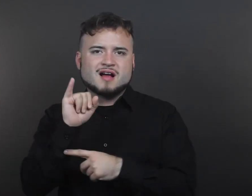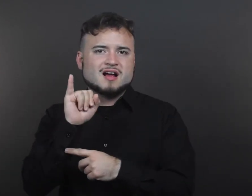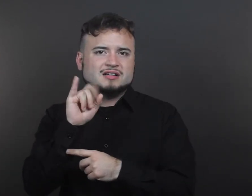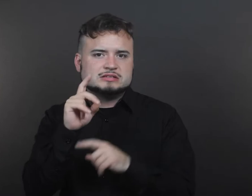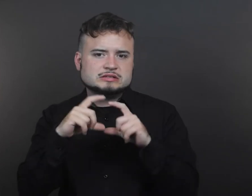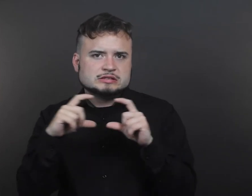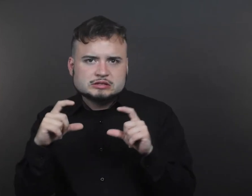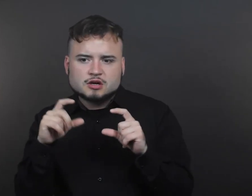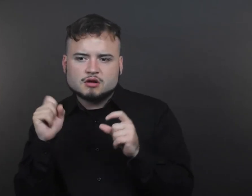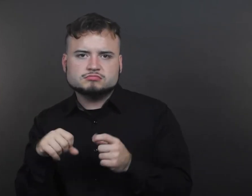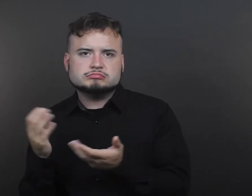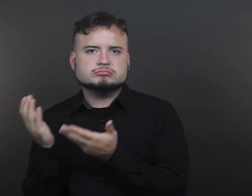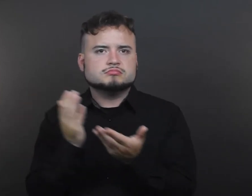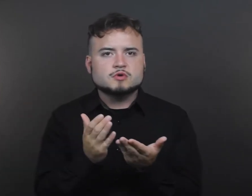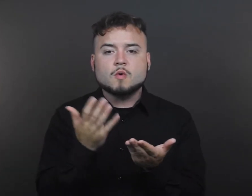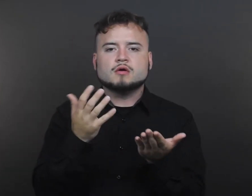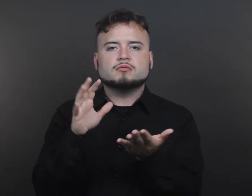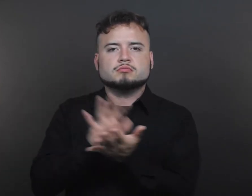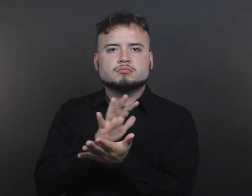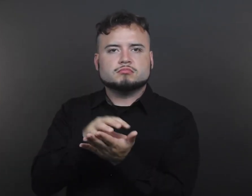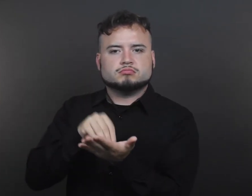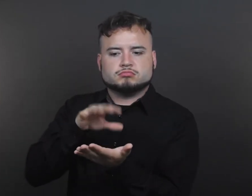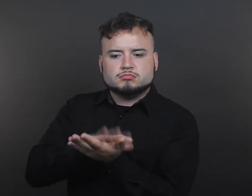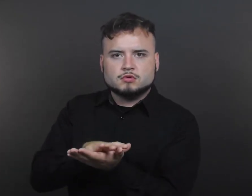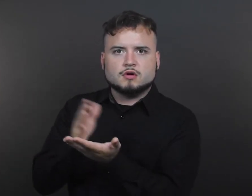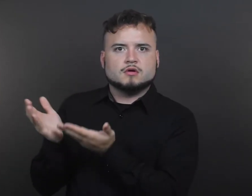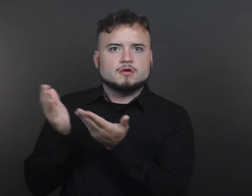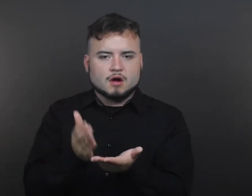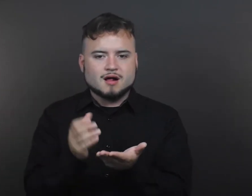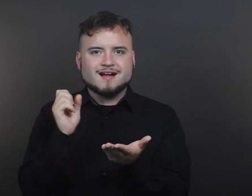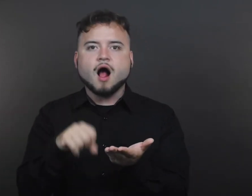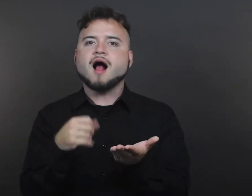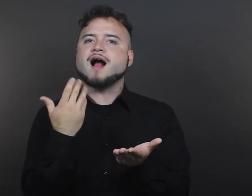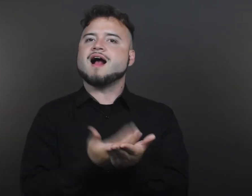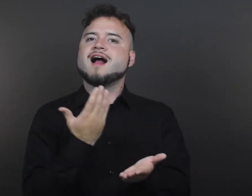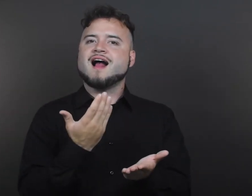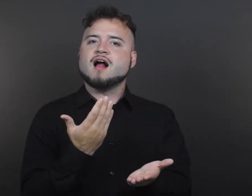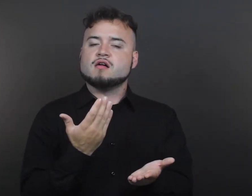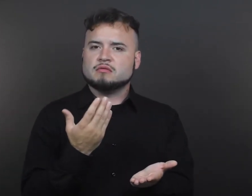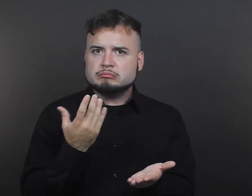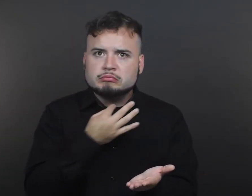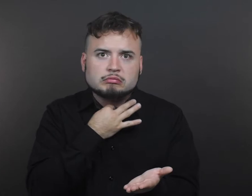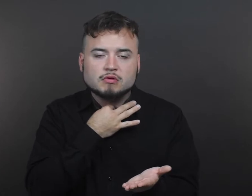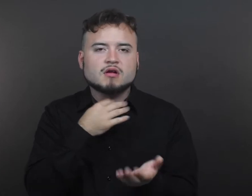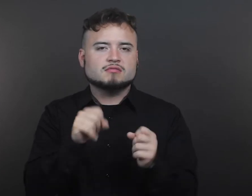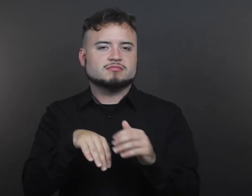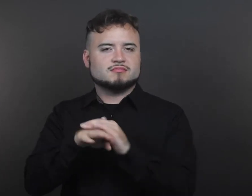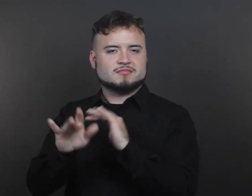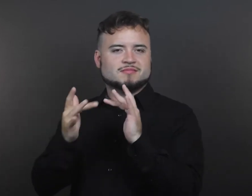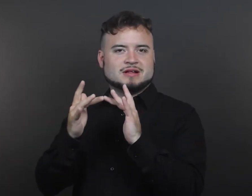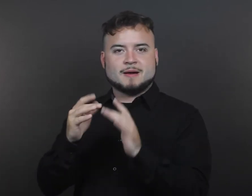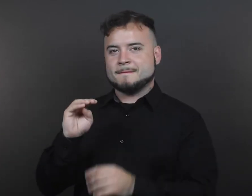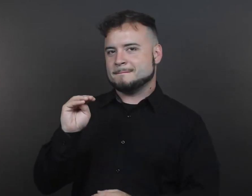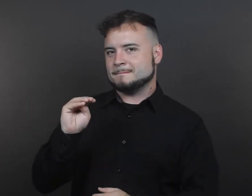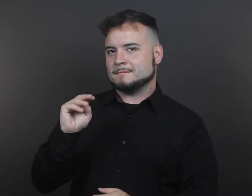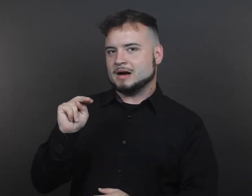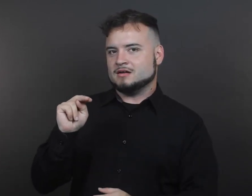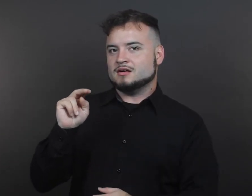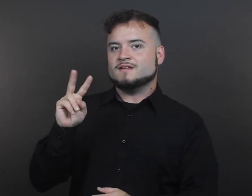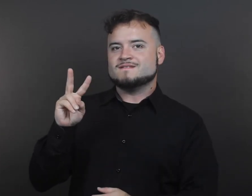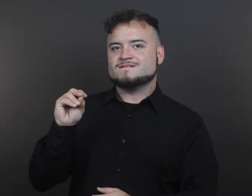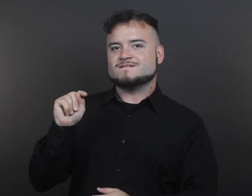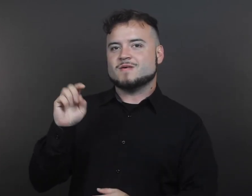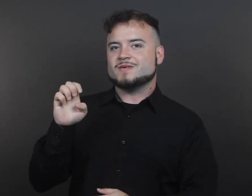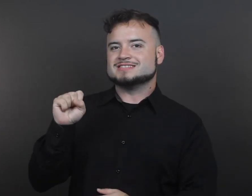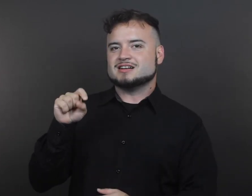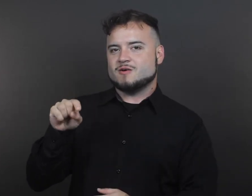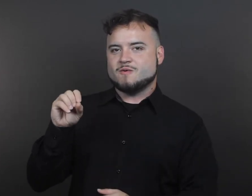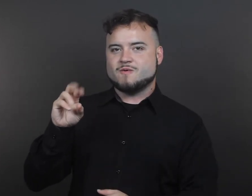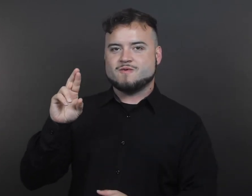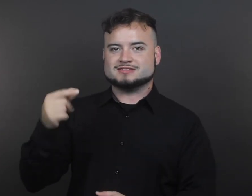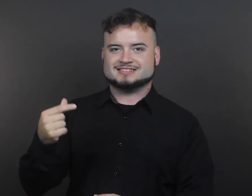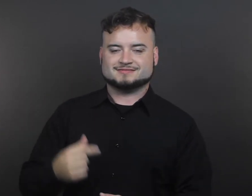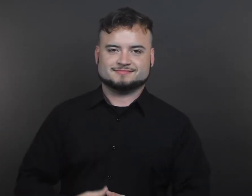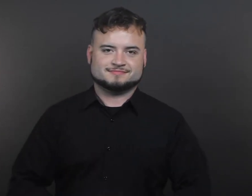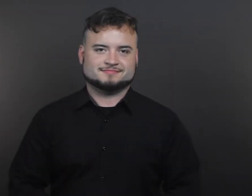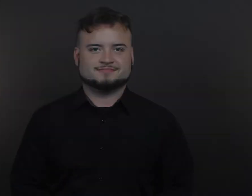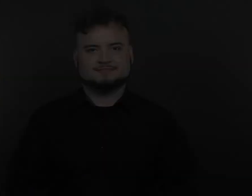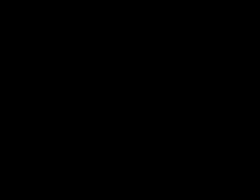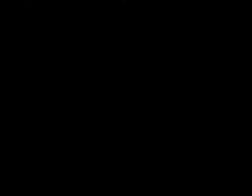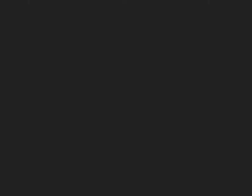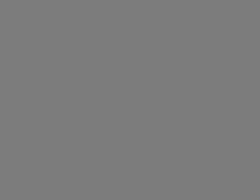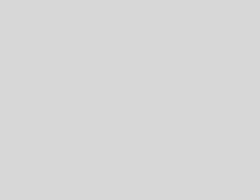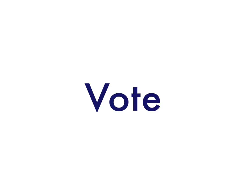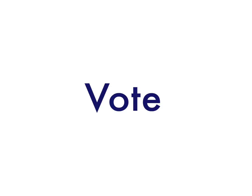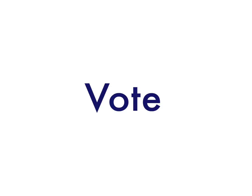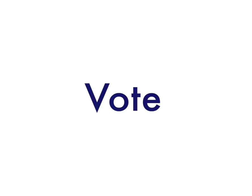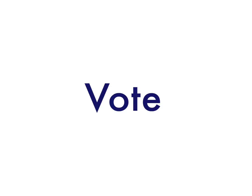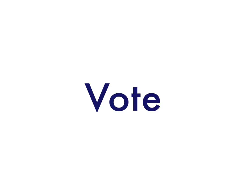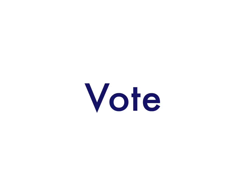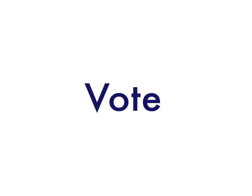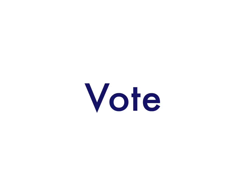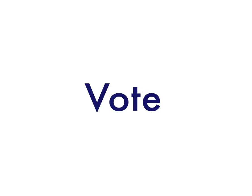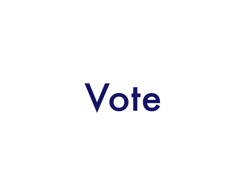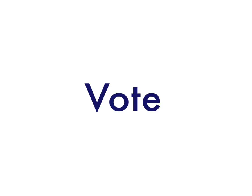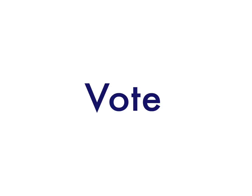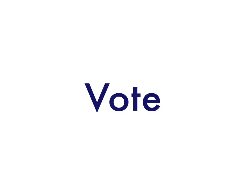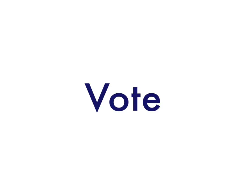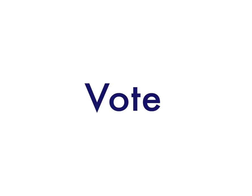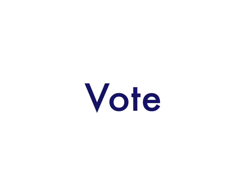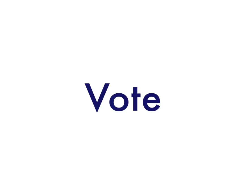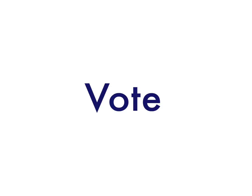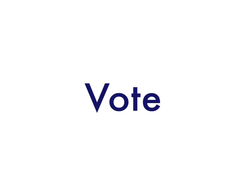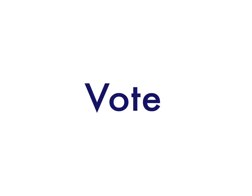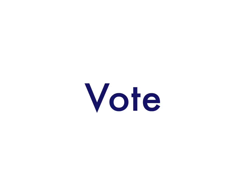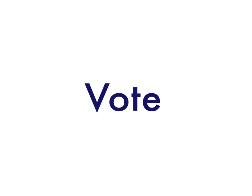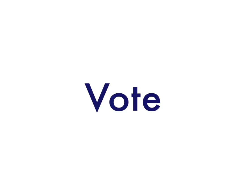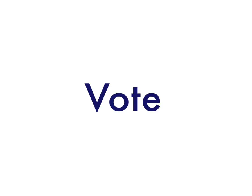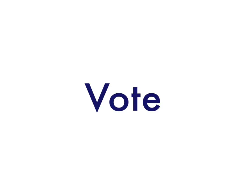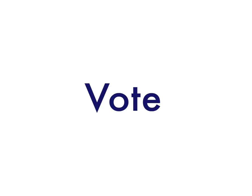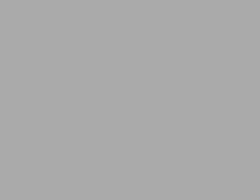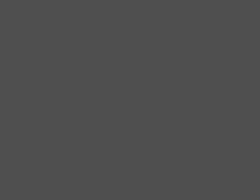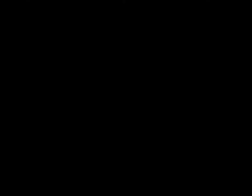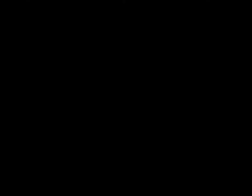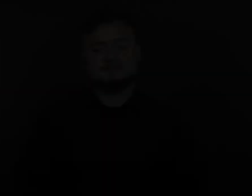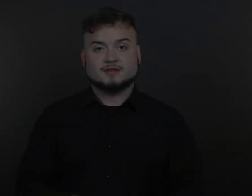For a list of all the types of ID and documents you can bring, visit mnvotes.org.